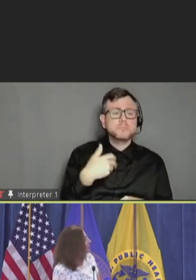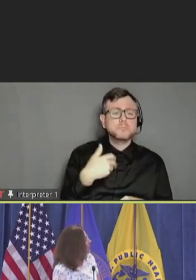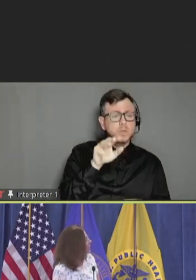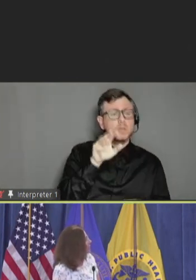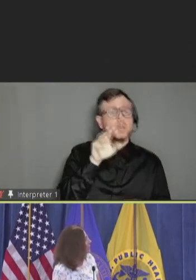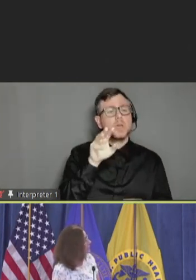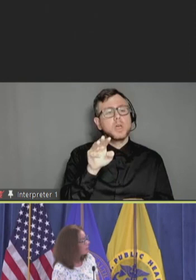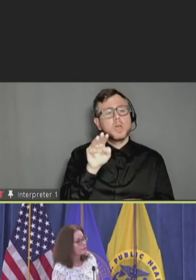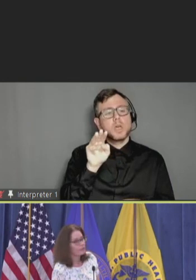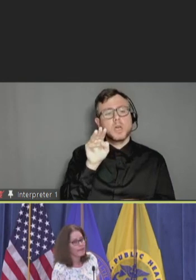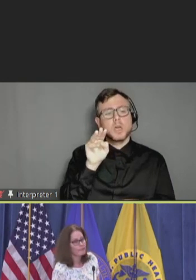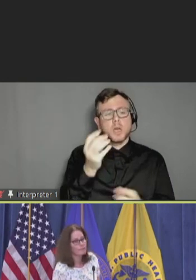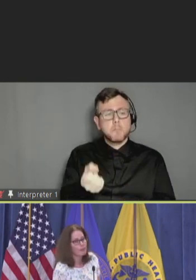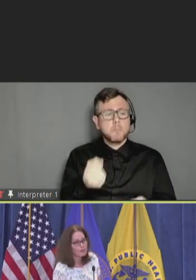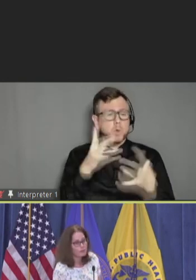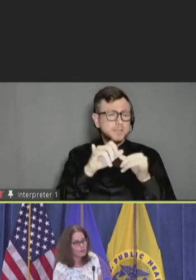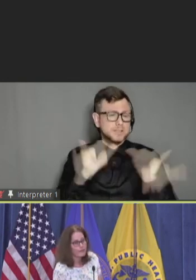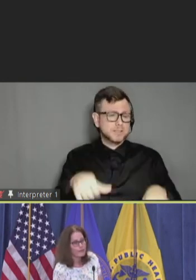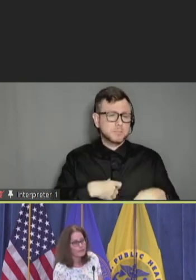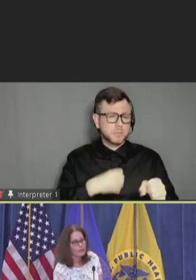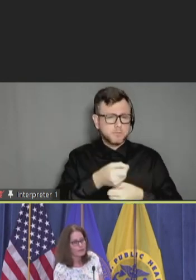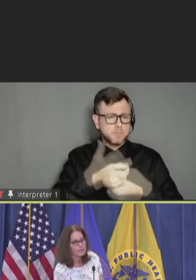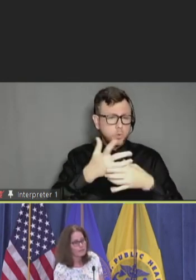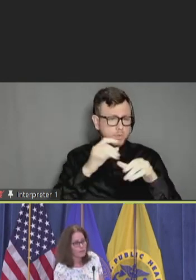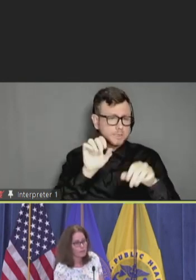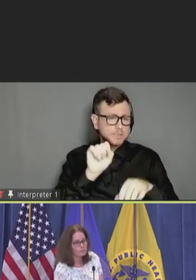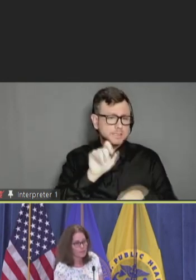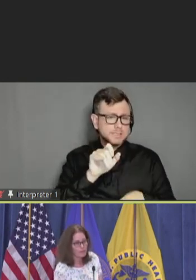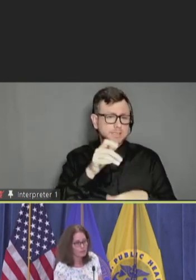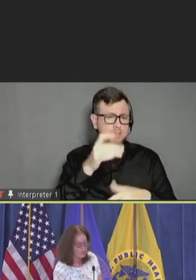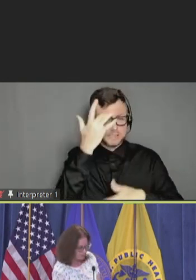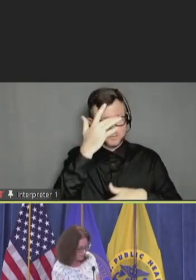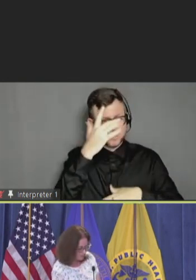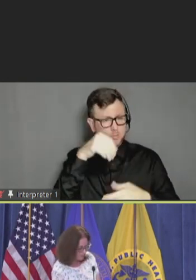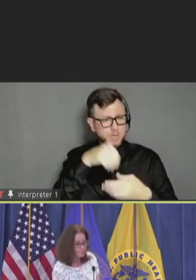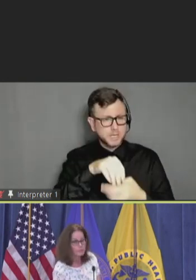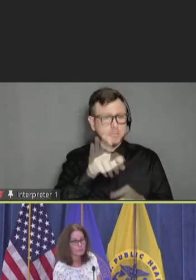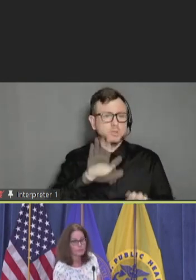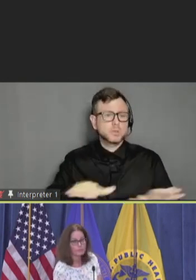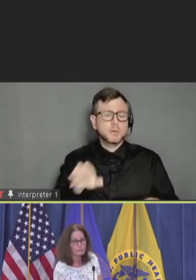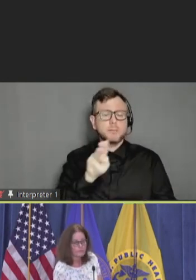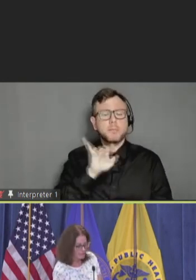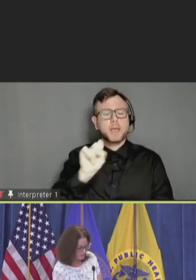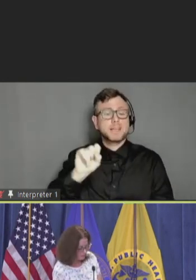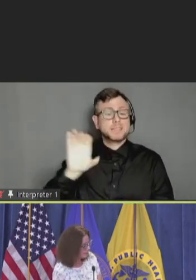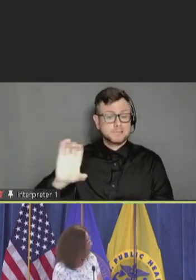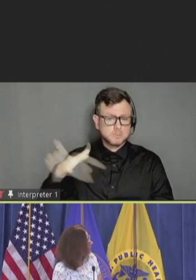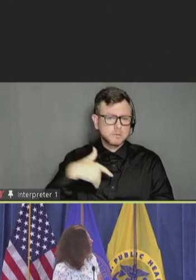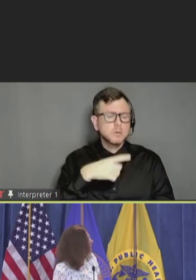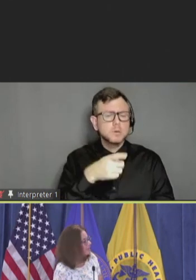syndrome in children. Now we have been monitoring it. It's not a sequential monitoring one, but we've done -- been doing descriptive analysis. And so, just to present.